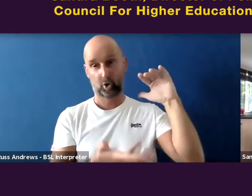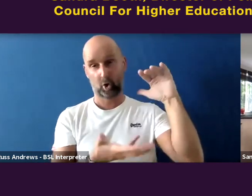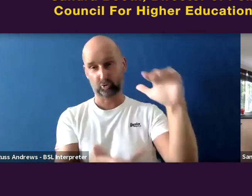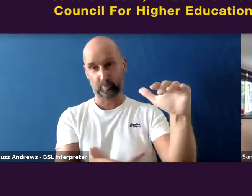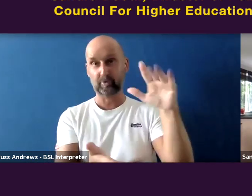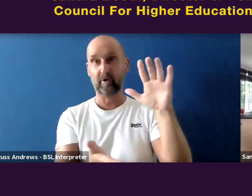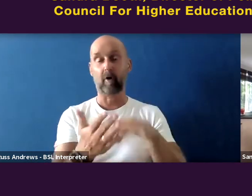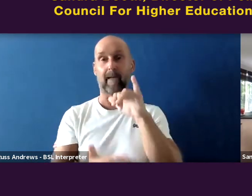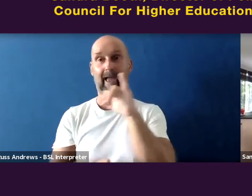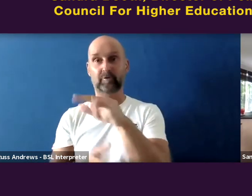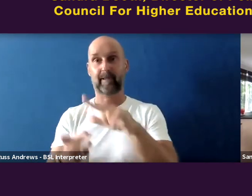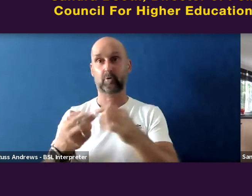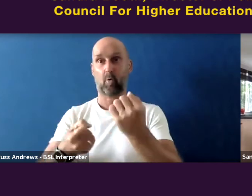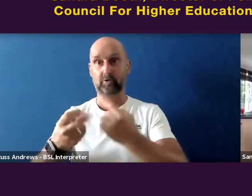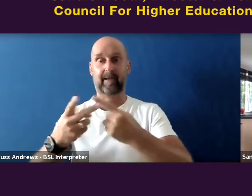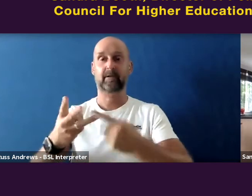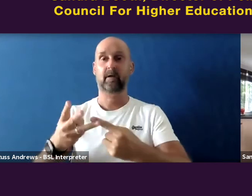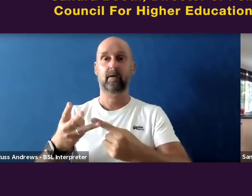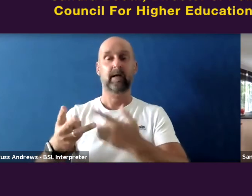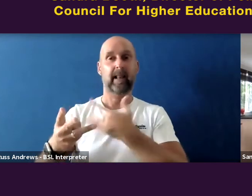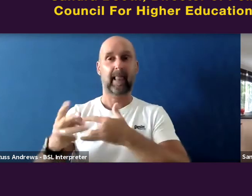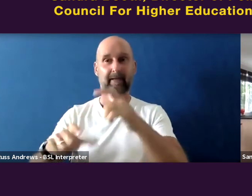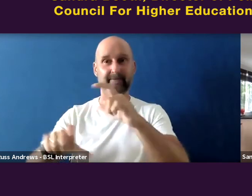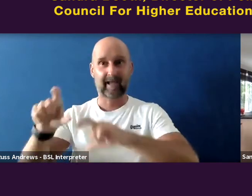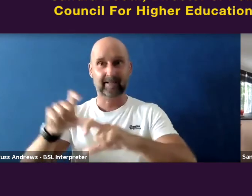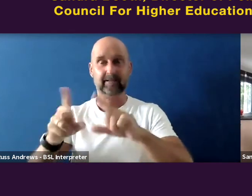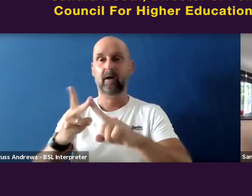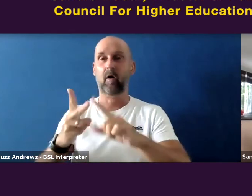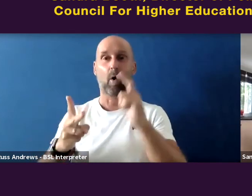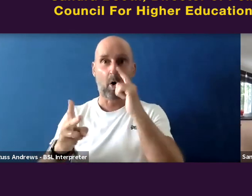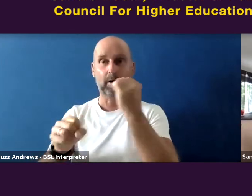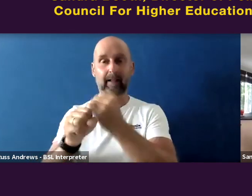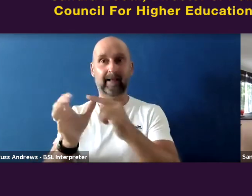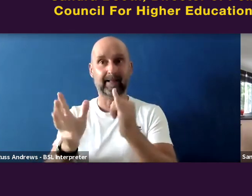automotive, life sciences and oil and gas sectors combined.